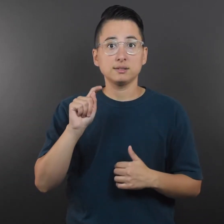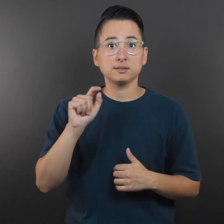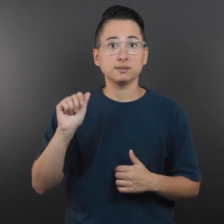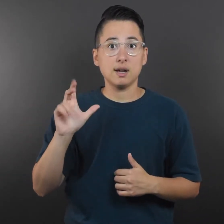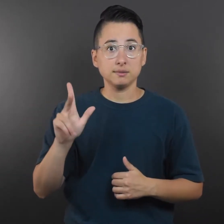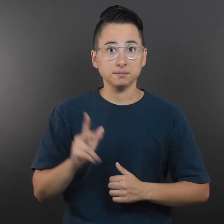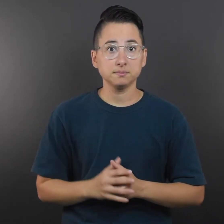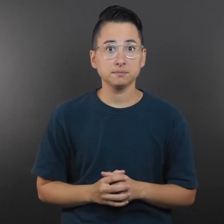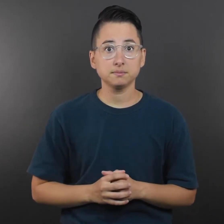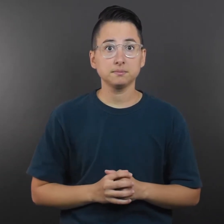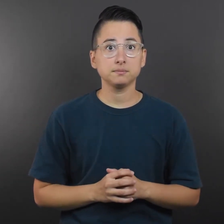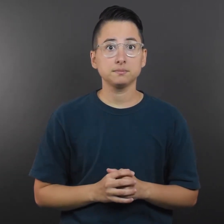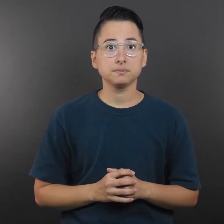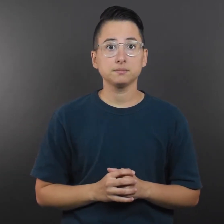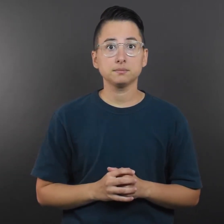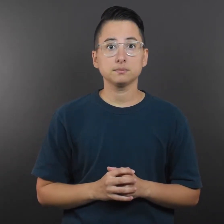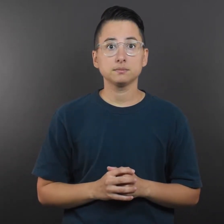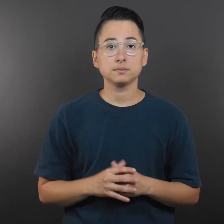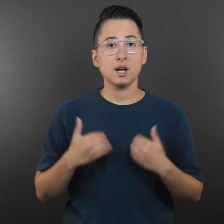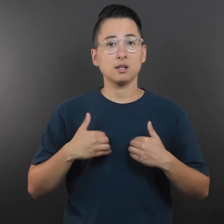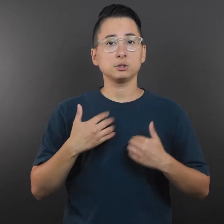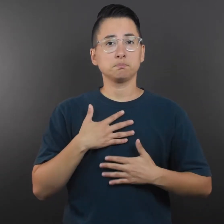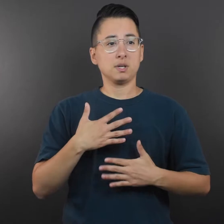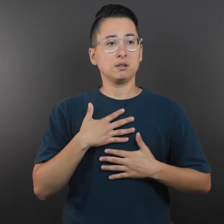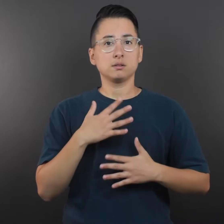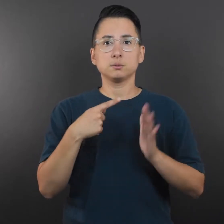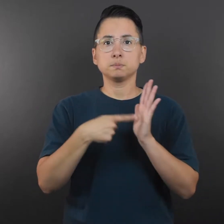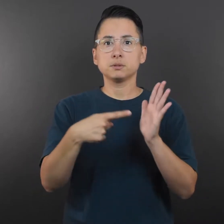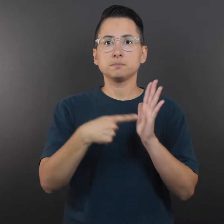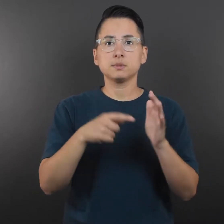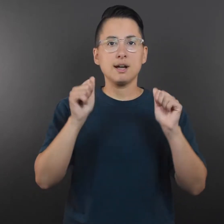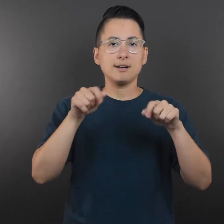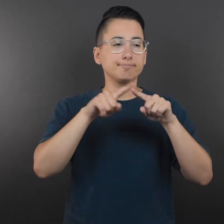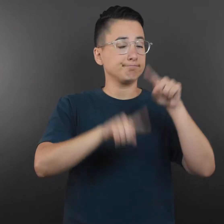can trigger an asthma attack. Asthma symptoms